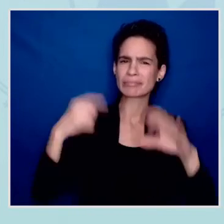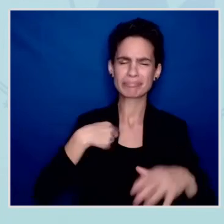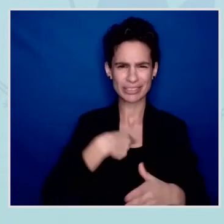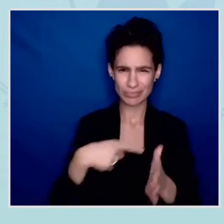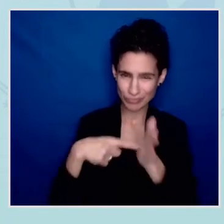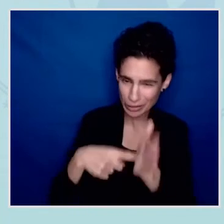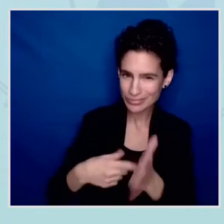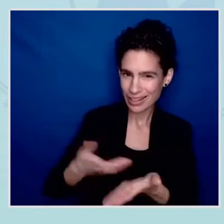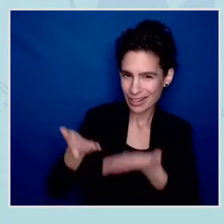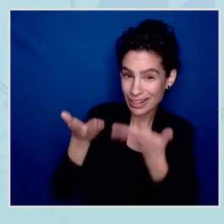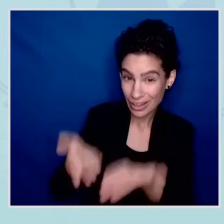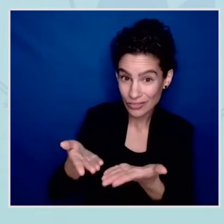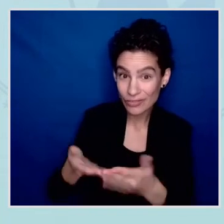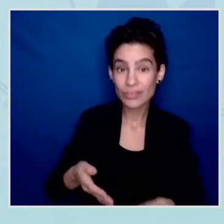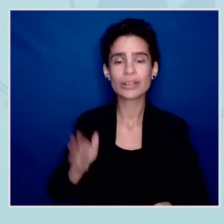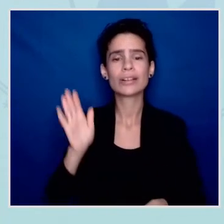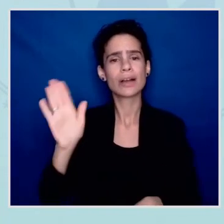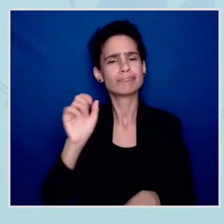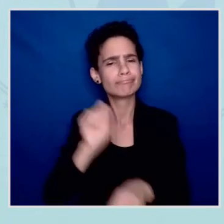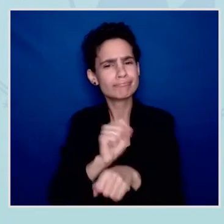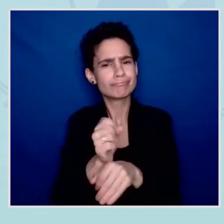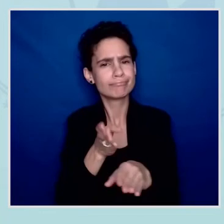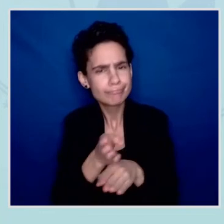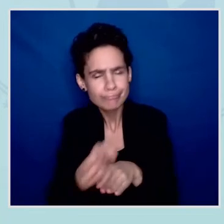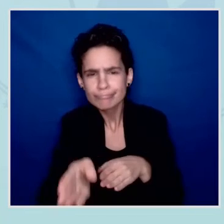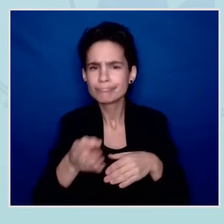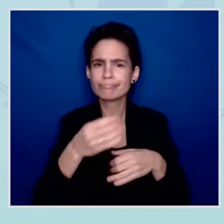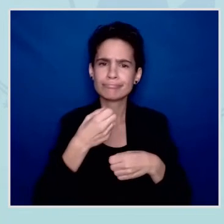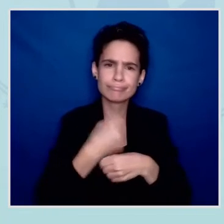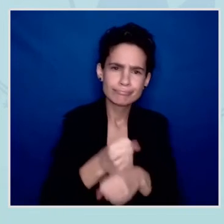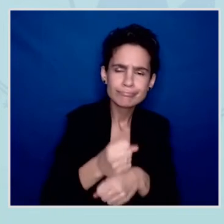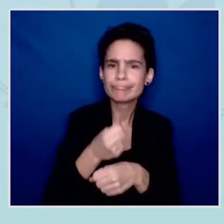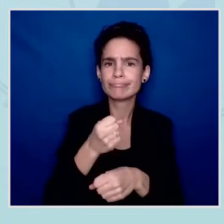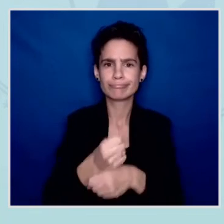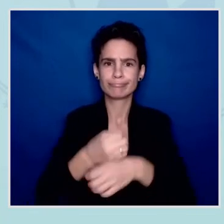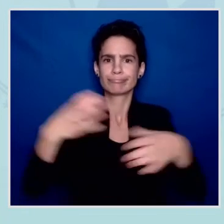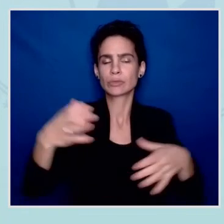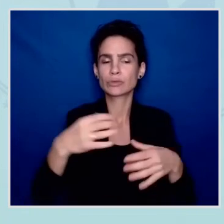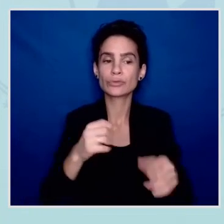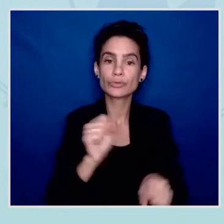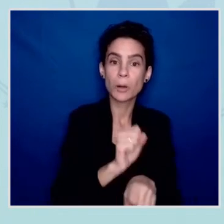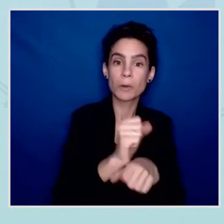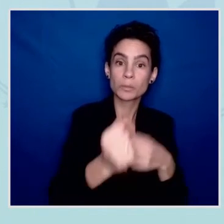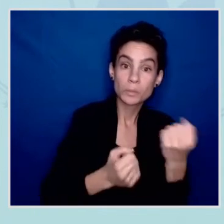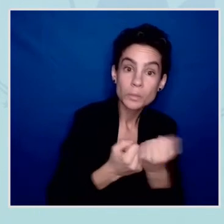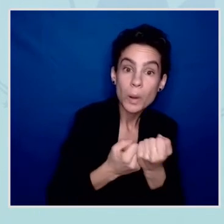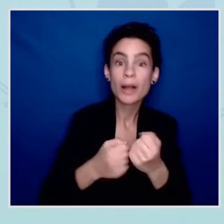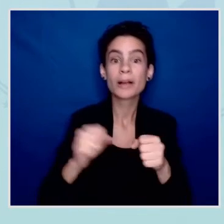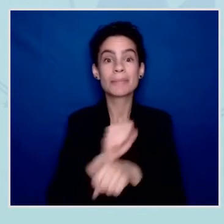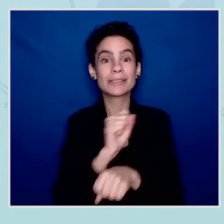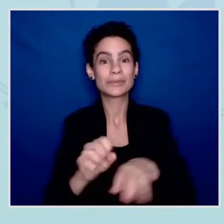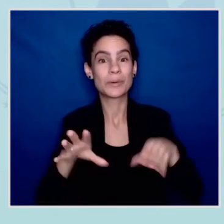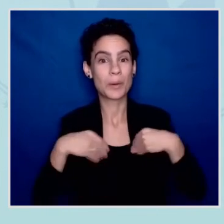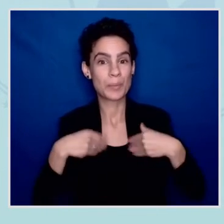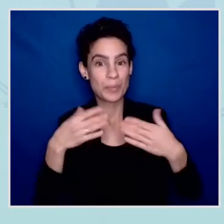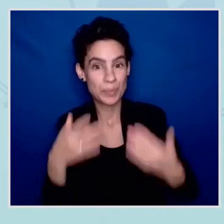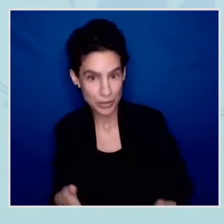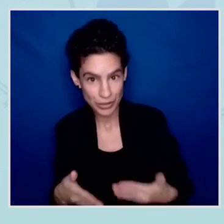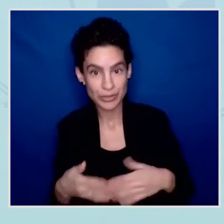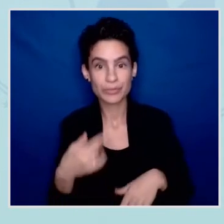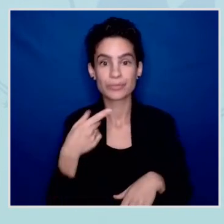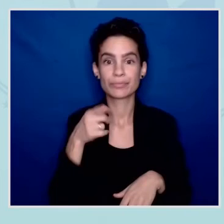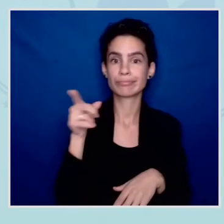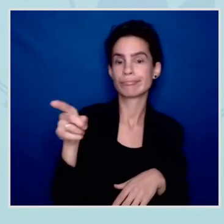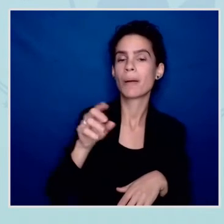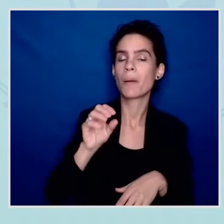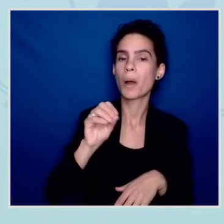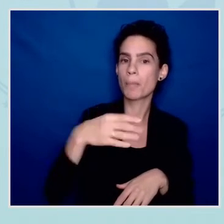SMALL BUSINESS MEANS TO THEIR